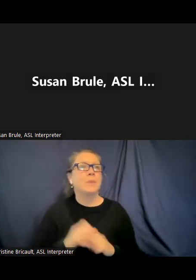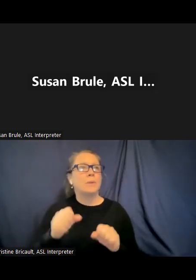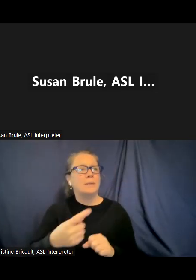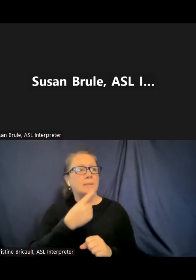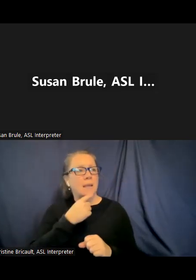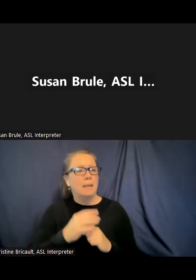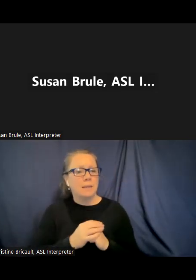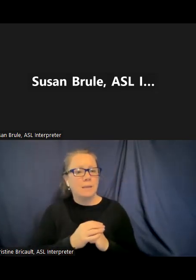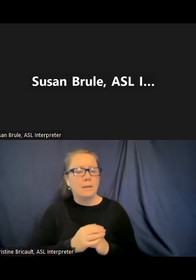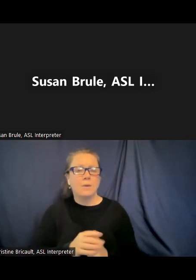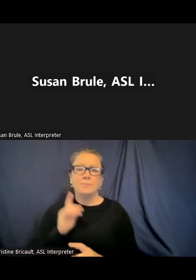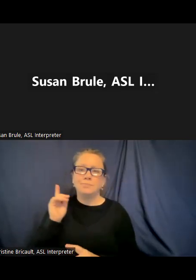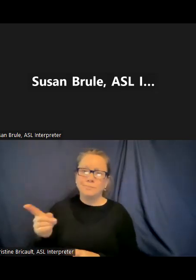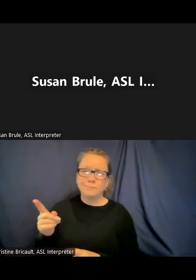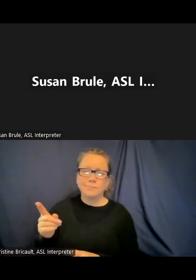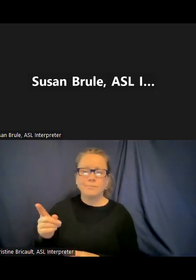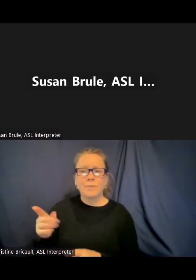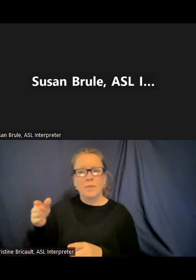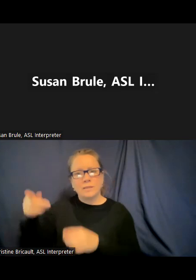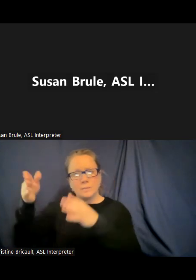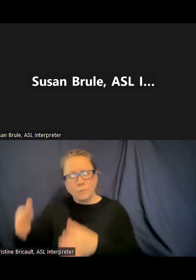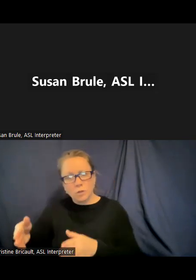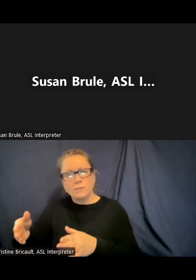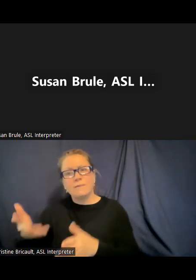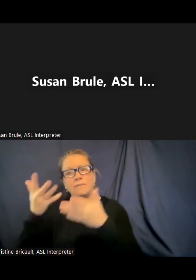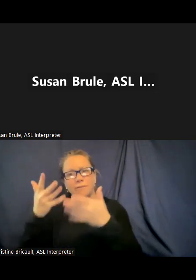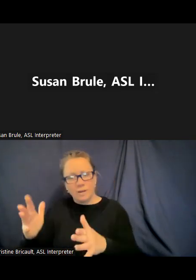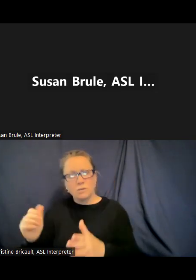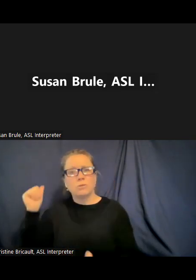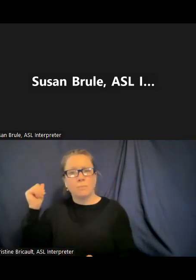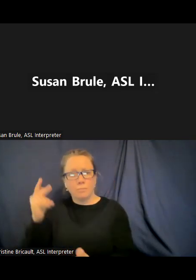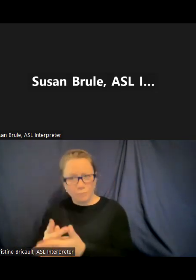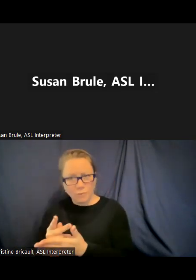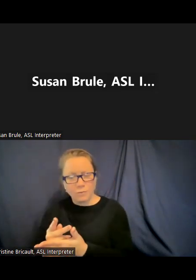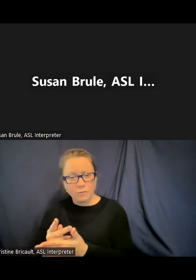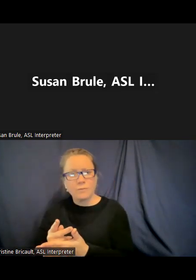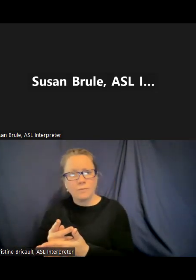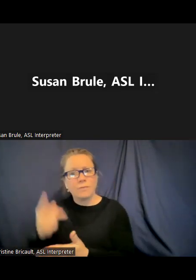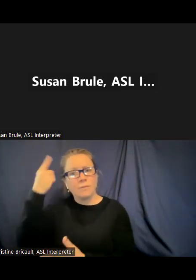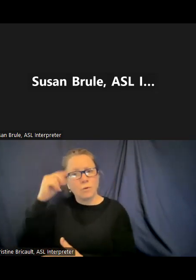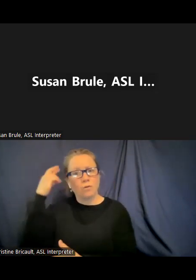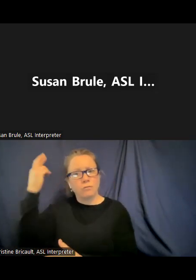Christina has been approved for a reasonable -- I'm sorry